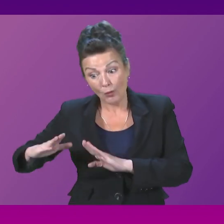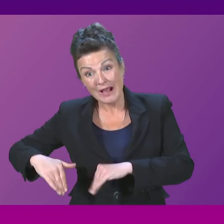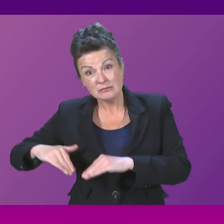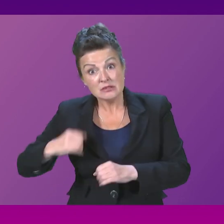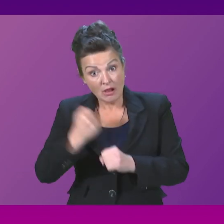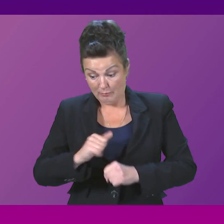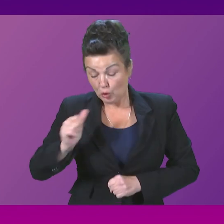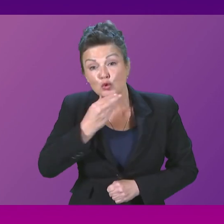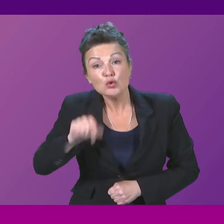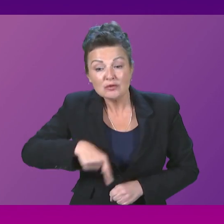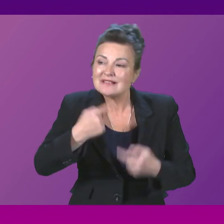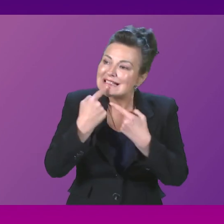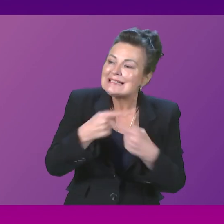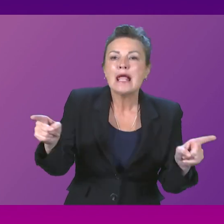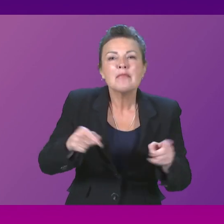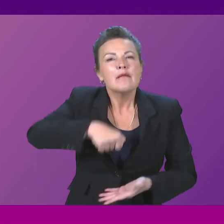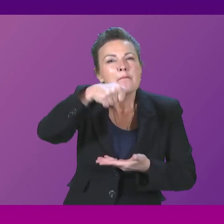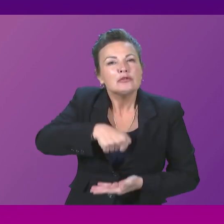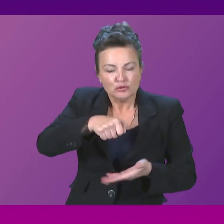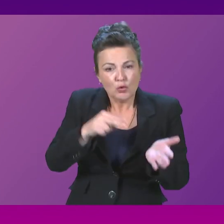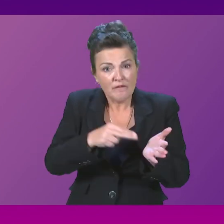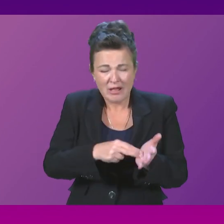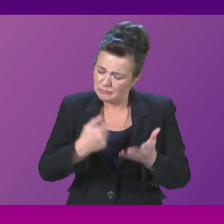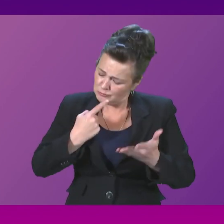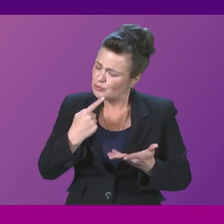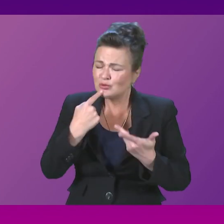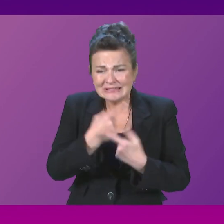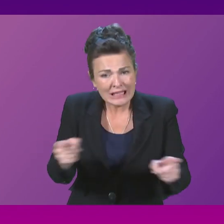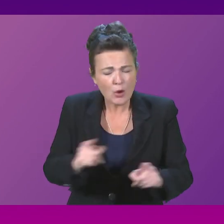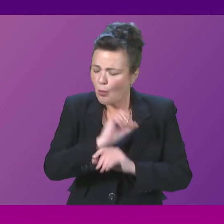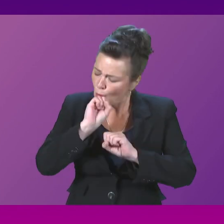statement to rule out a return to austerity, to confirm an inflationary rise in social